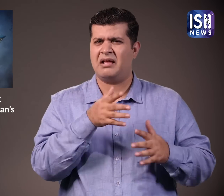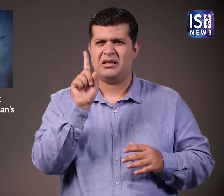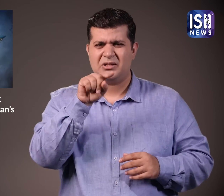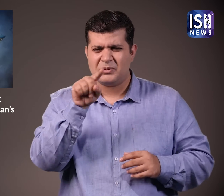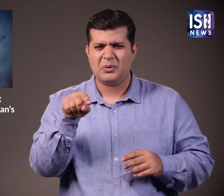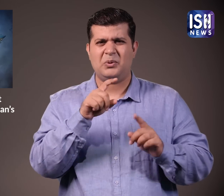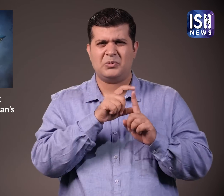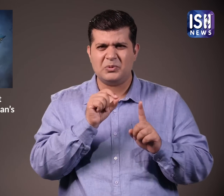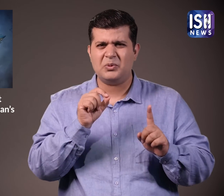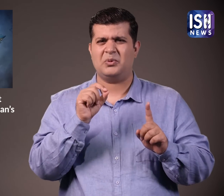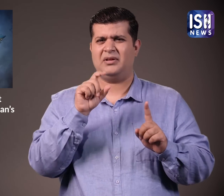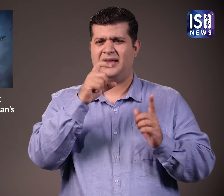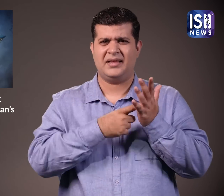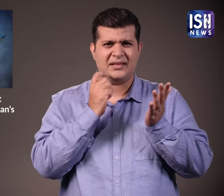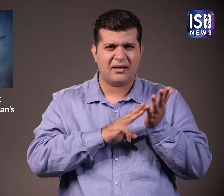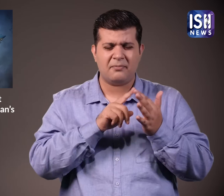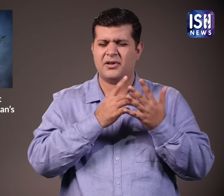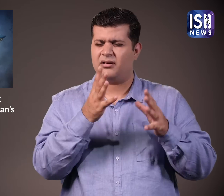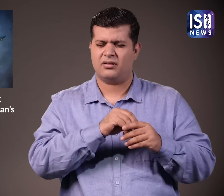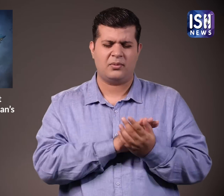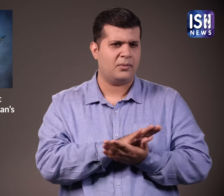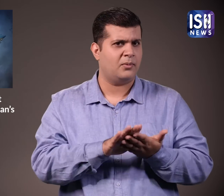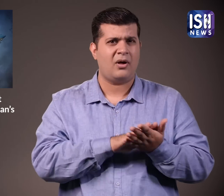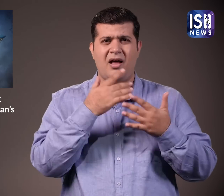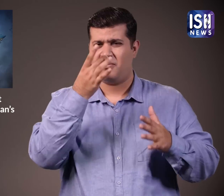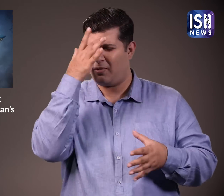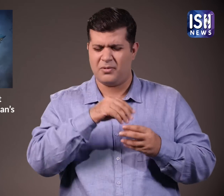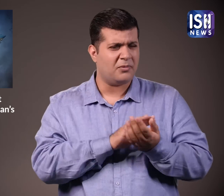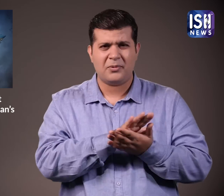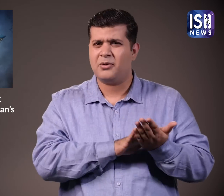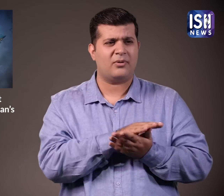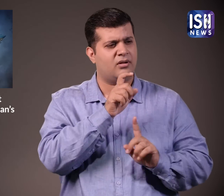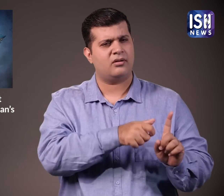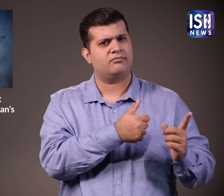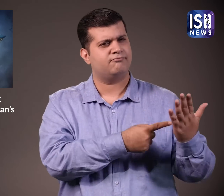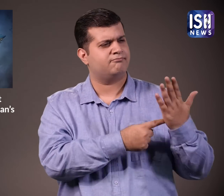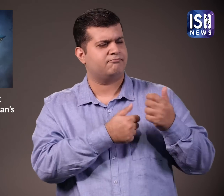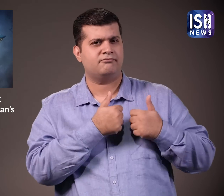who was never involved in any misconduct.